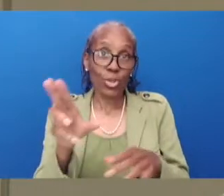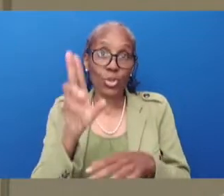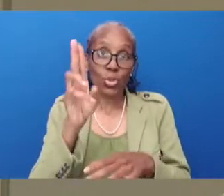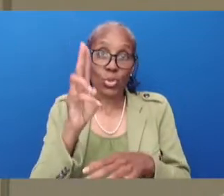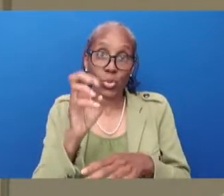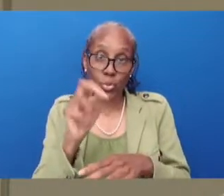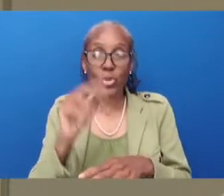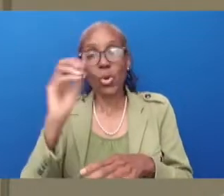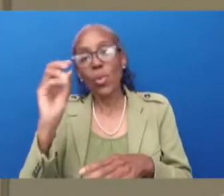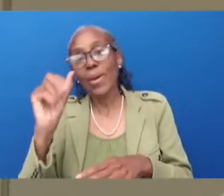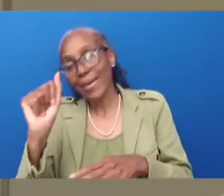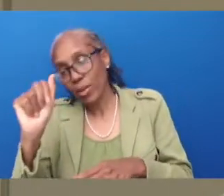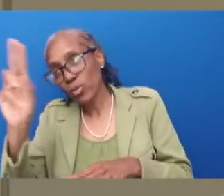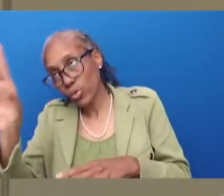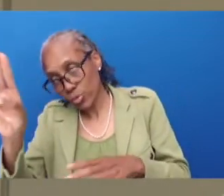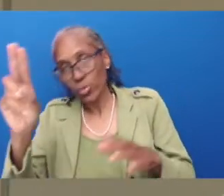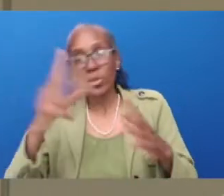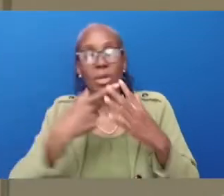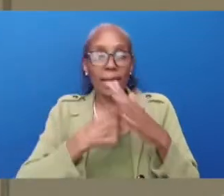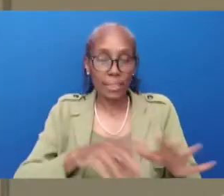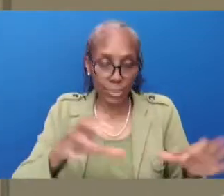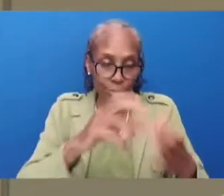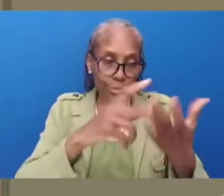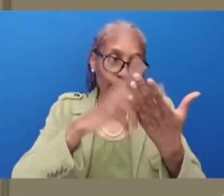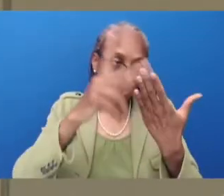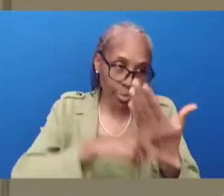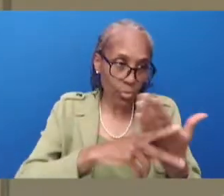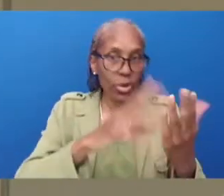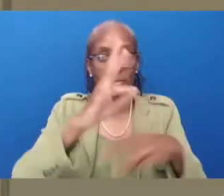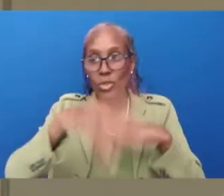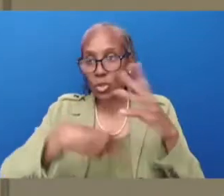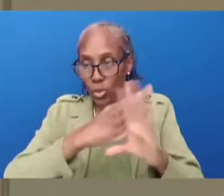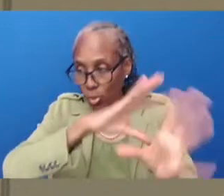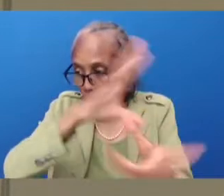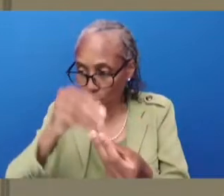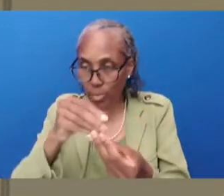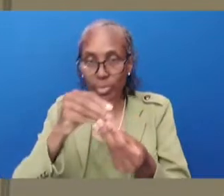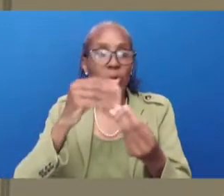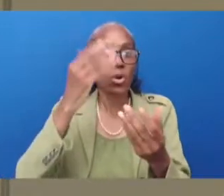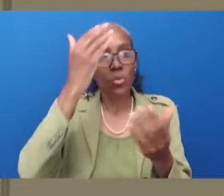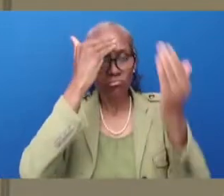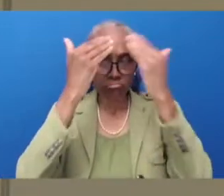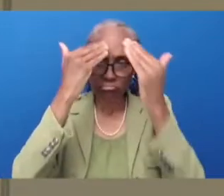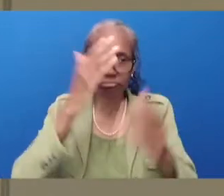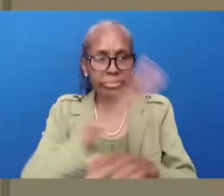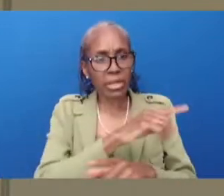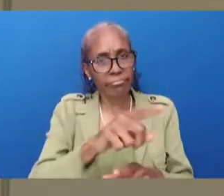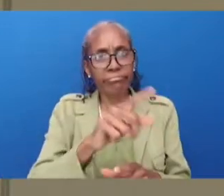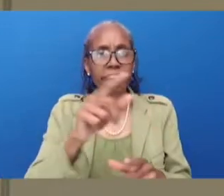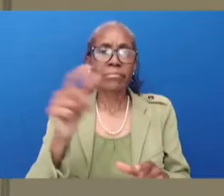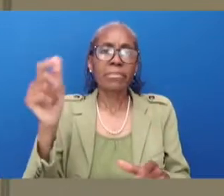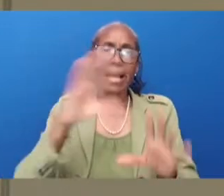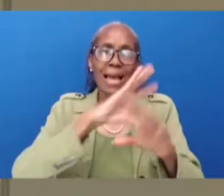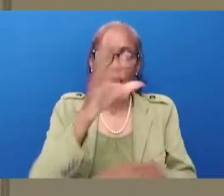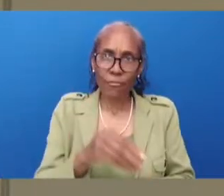CELEBRATES THE AFRICAN UNION'S